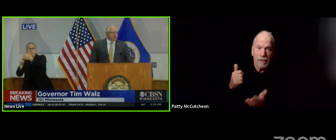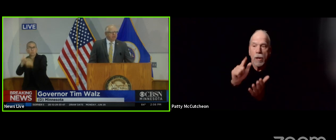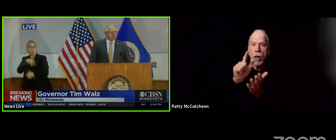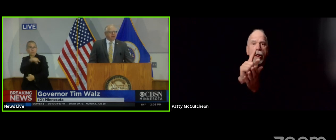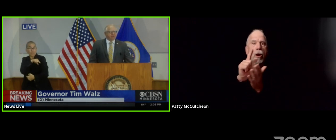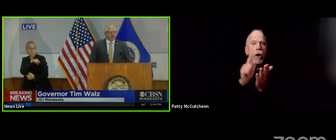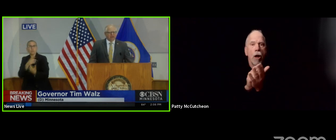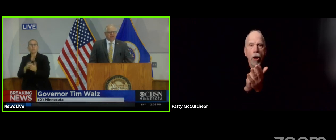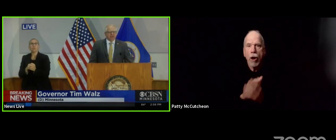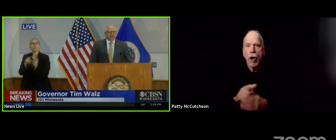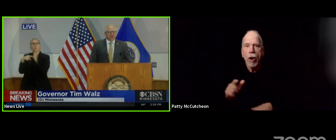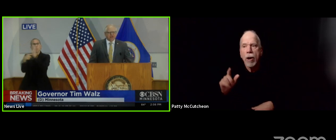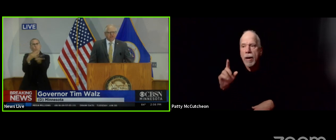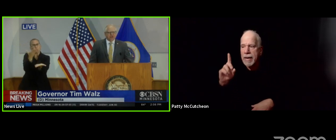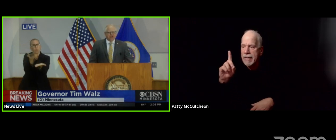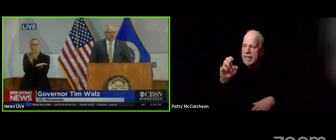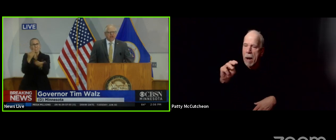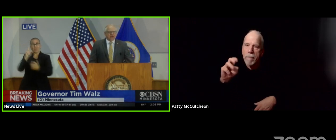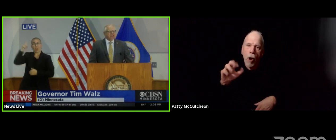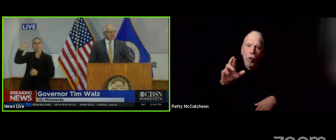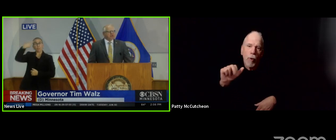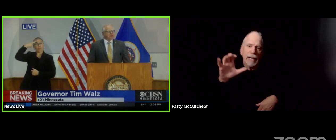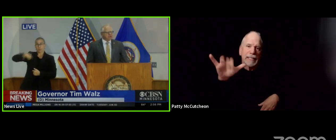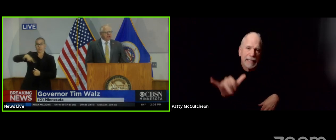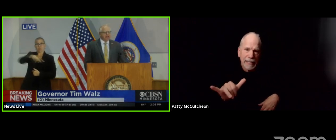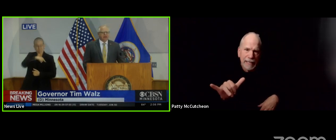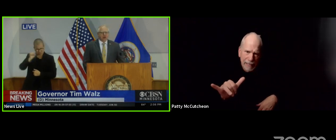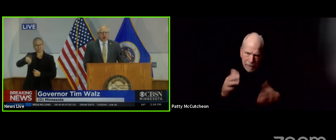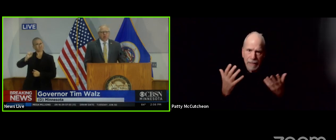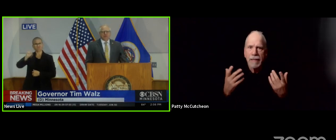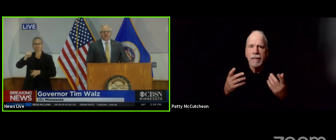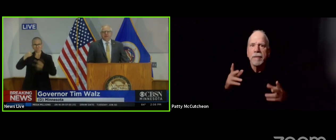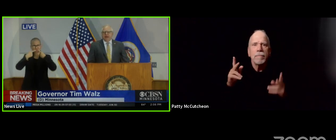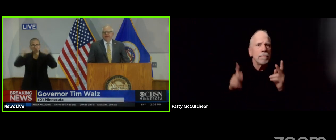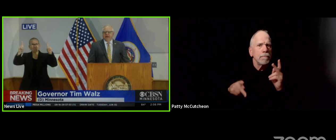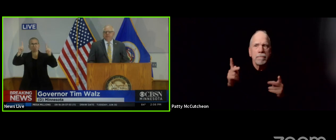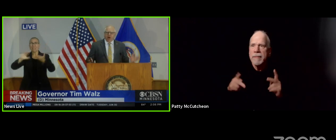THEMSELVES TO EDUCATE LEGISLATORS, LEGISLATORS EDUCATED ALONG WITH THEM, AND THEN BROUGHT